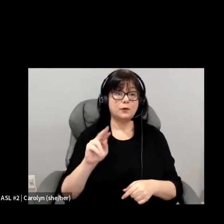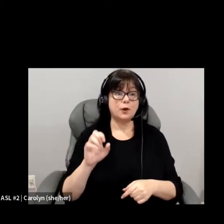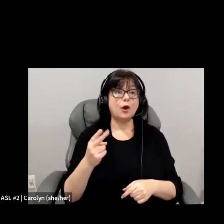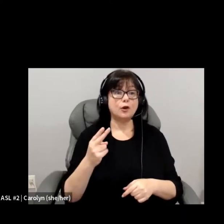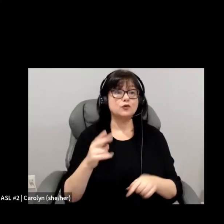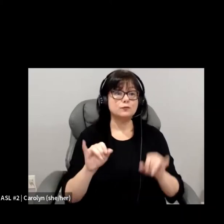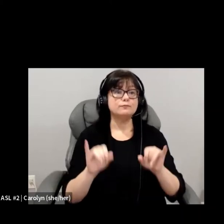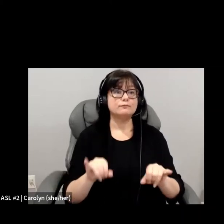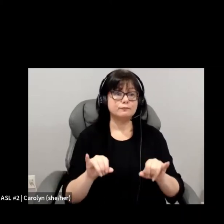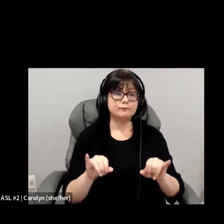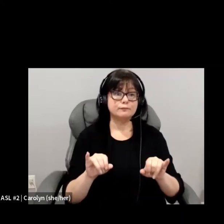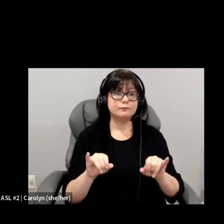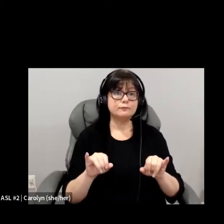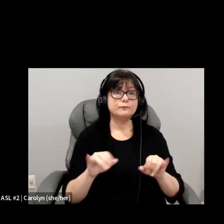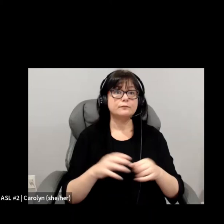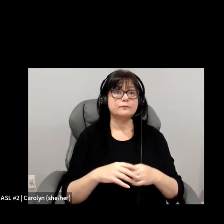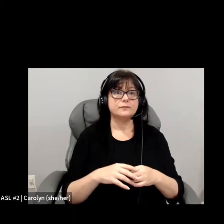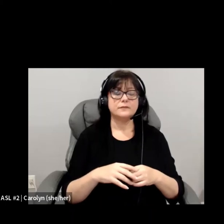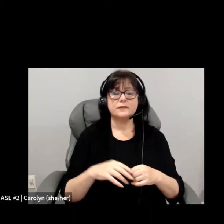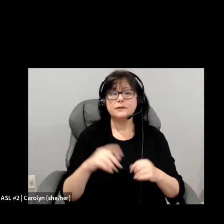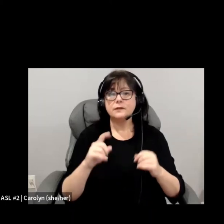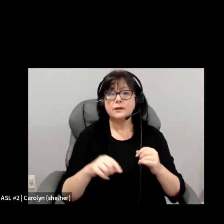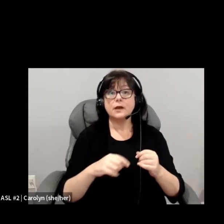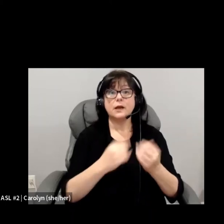ACCORDING TO OUR LIST OF REGISTERED MEMBERS.